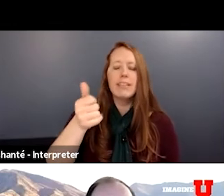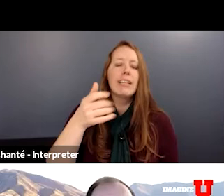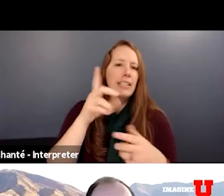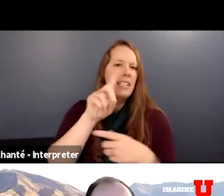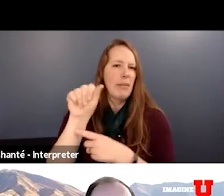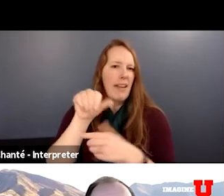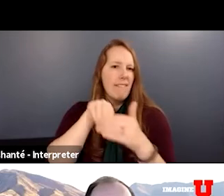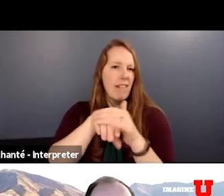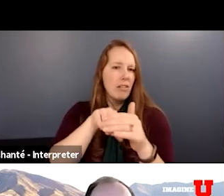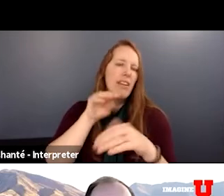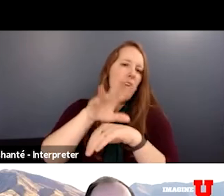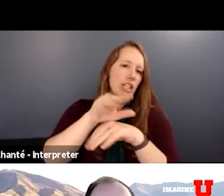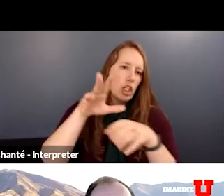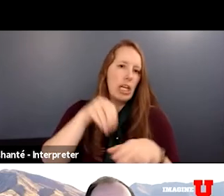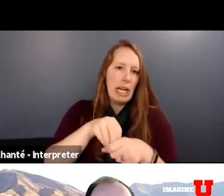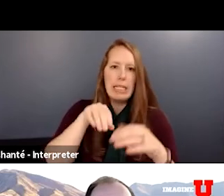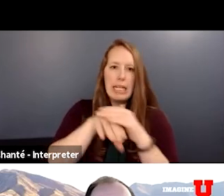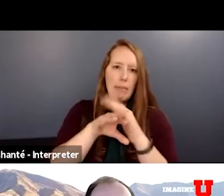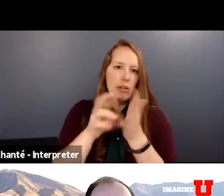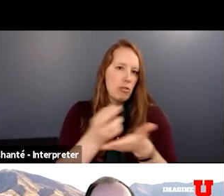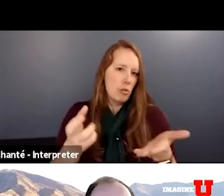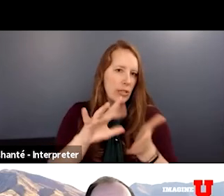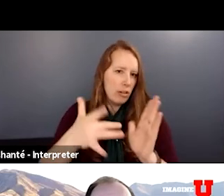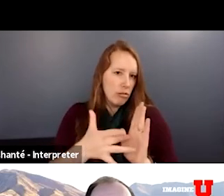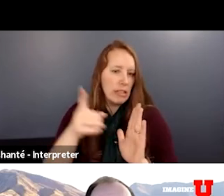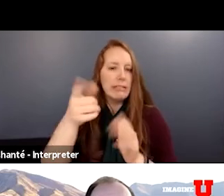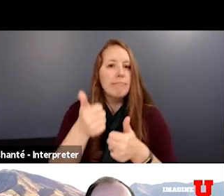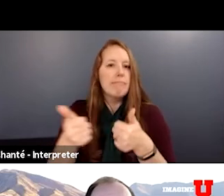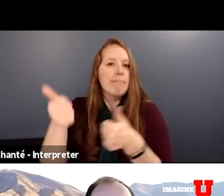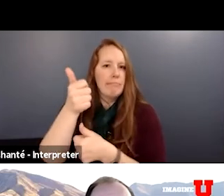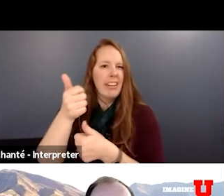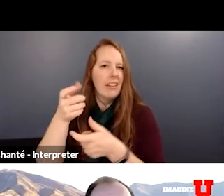He's also over our DRC high school transition program.